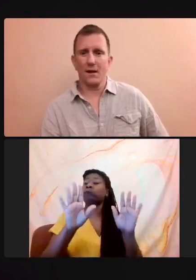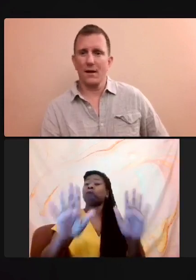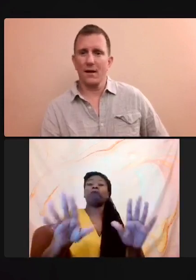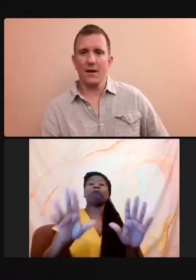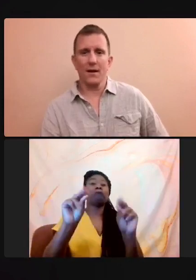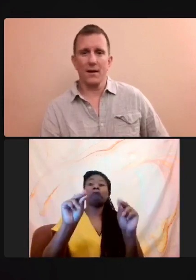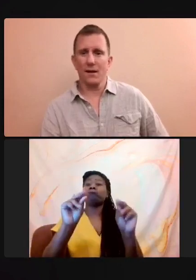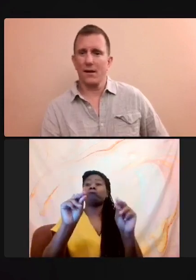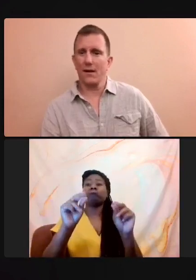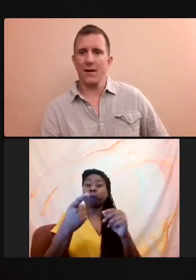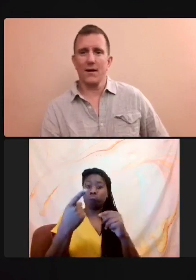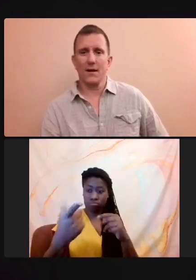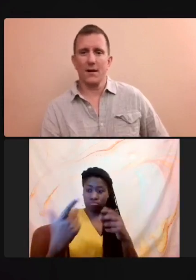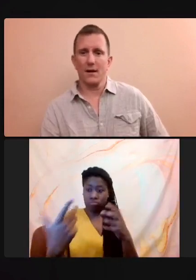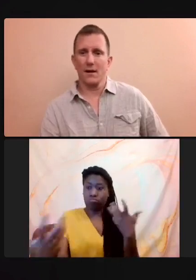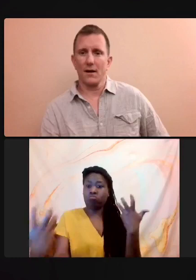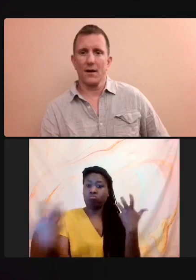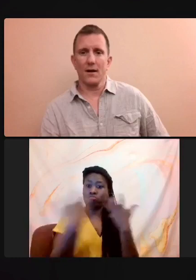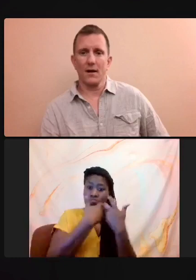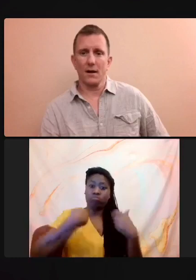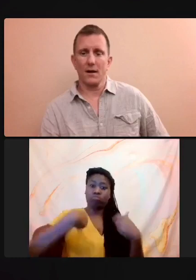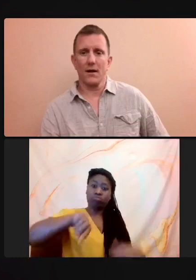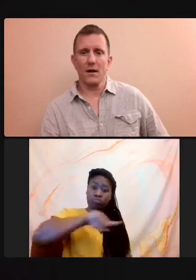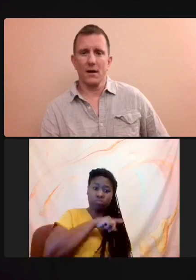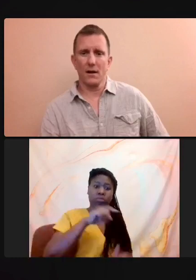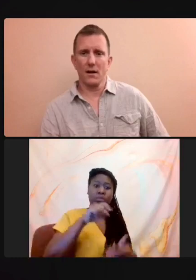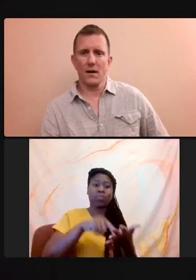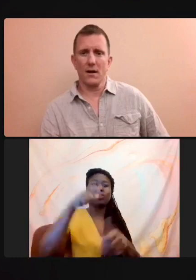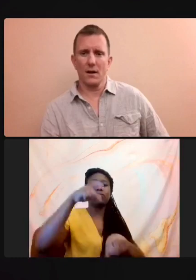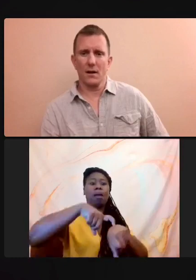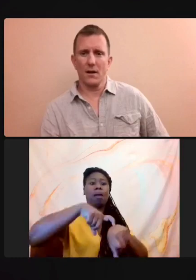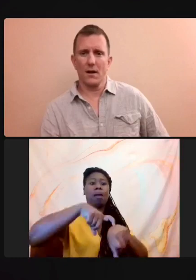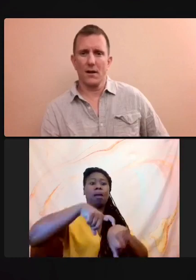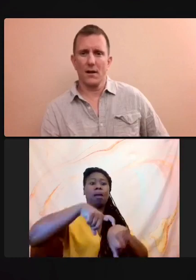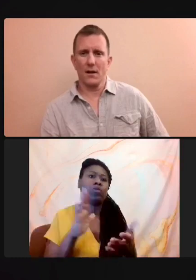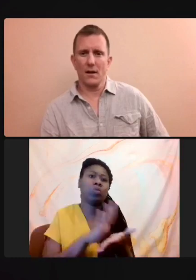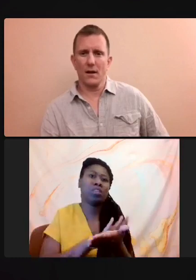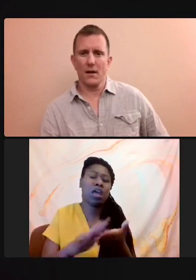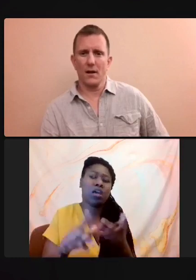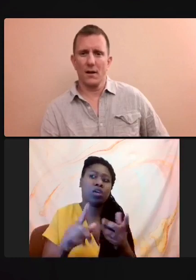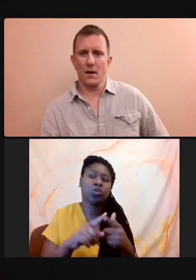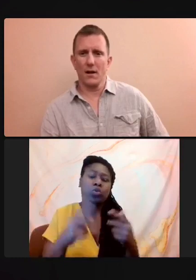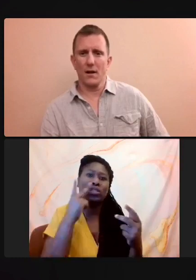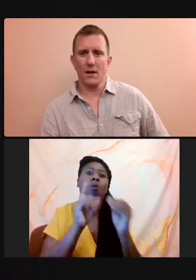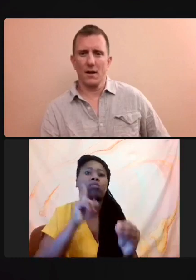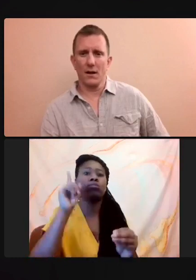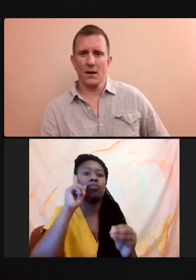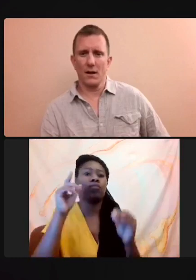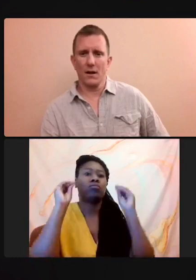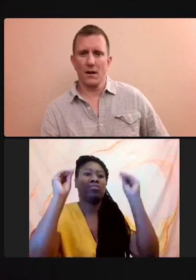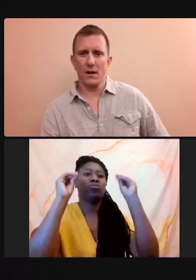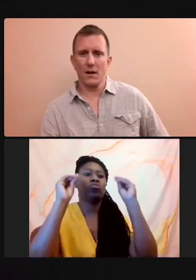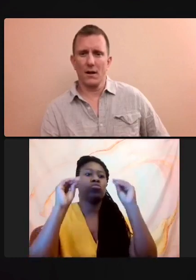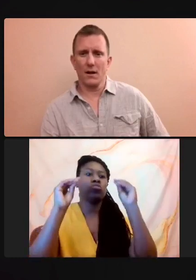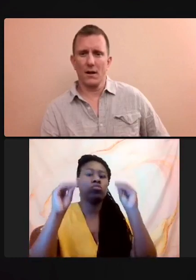Right. And then we think about cost of interpreting, right? So in case like a deaf person wants to ask for an interpreter much. No, that's not the reason. Right.